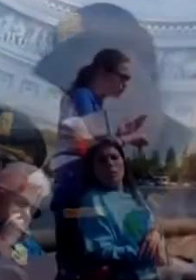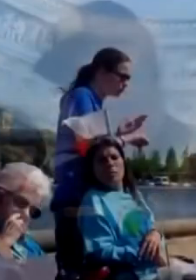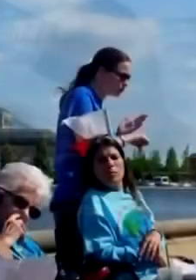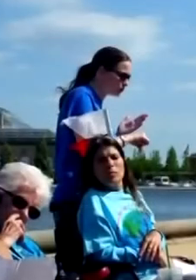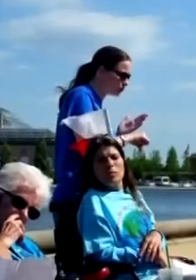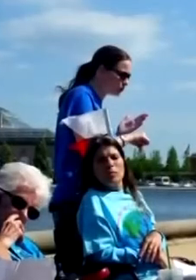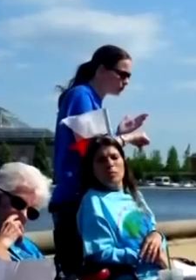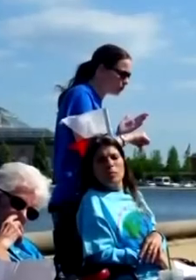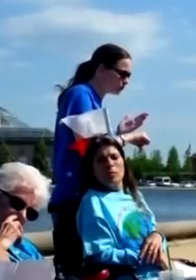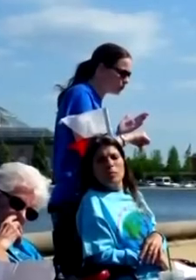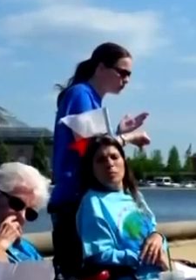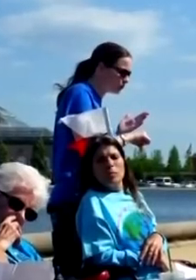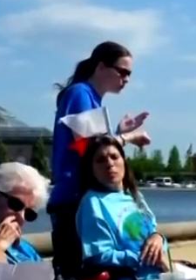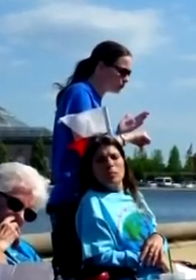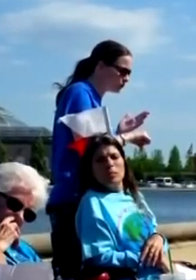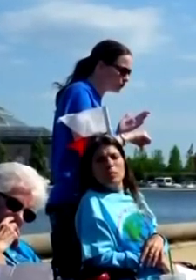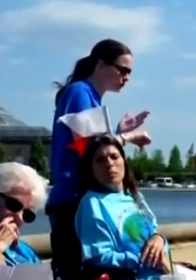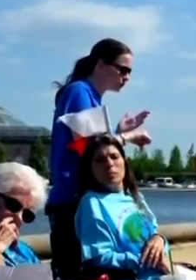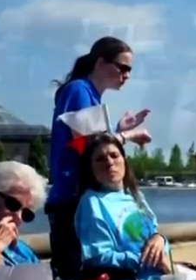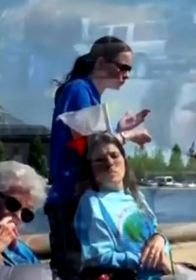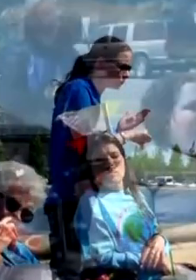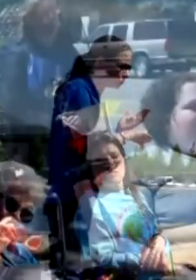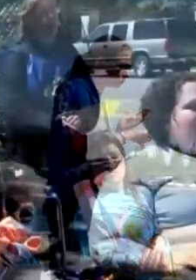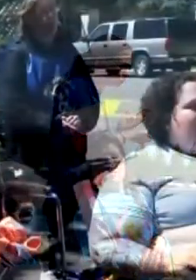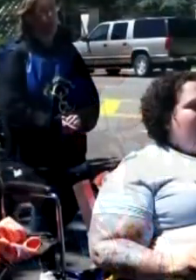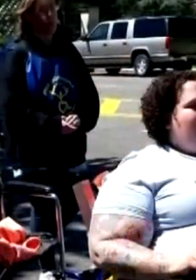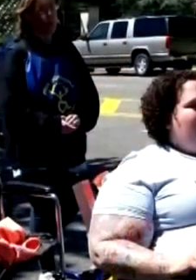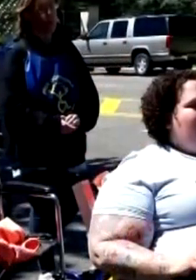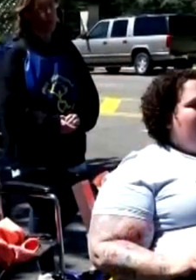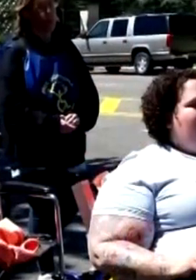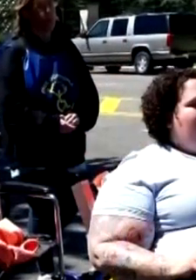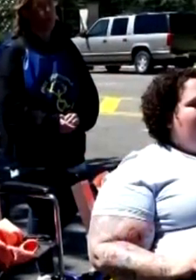DID YOU DID THE DEMONSTRATORS, DID ADAPT,